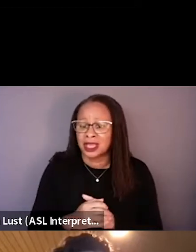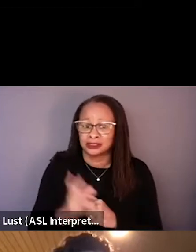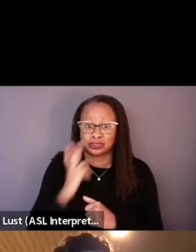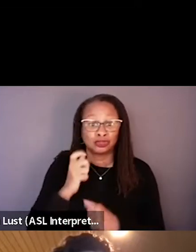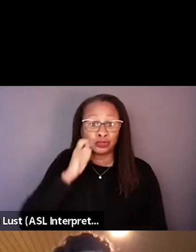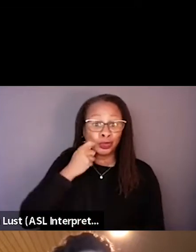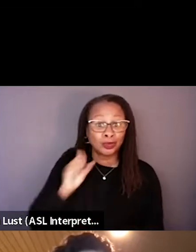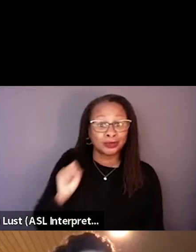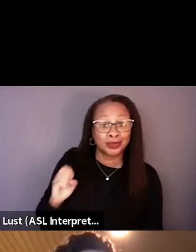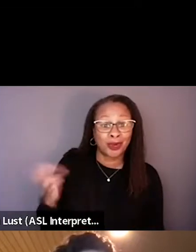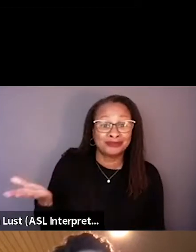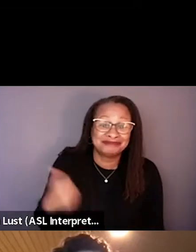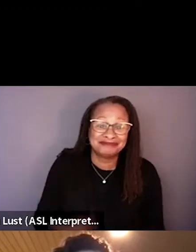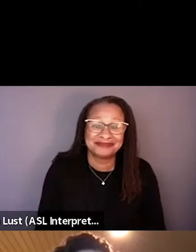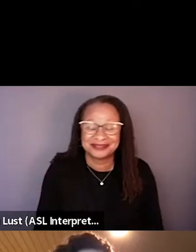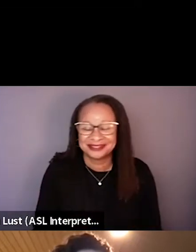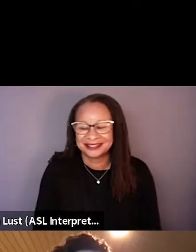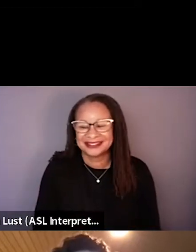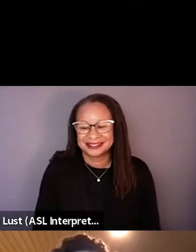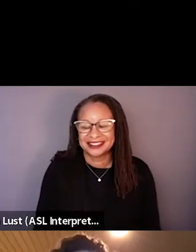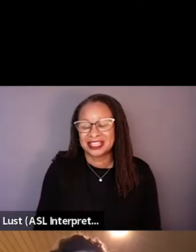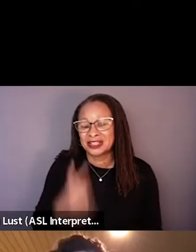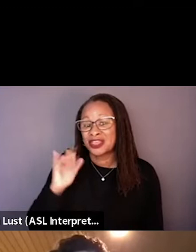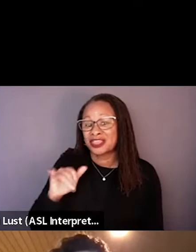So, and I saw that she's Moroccan as well.